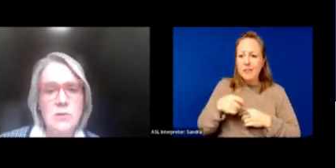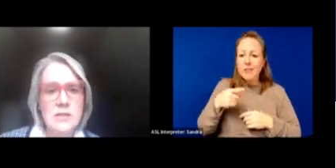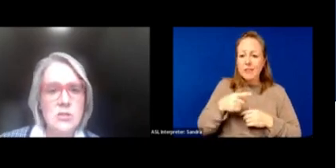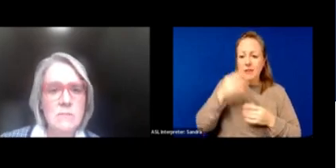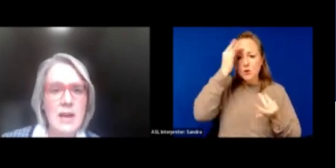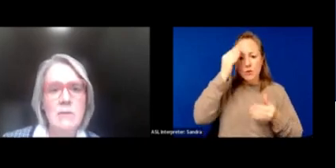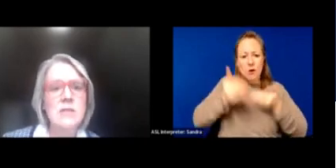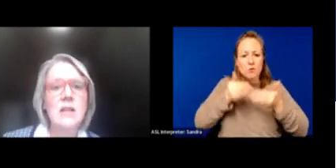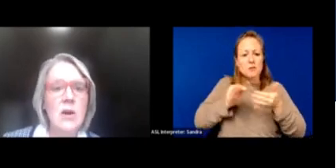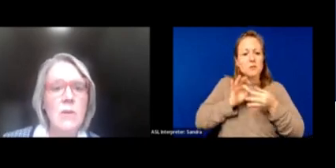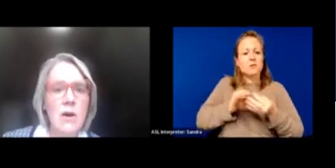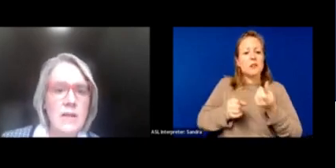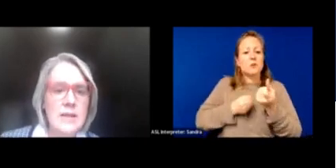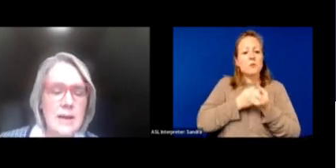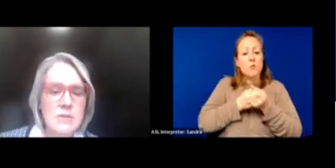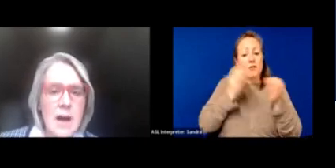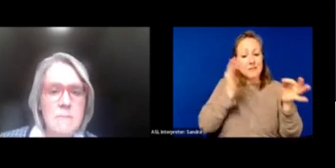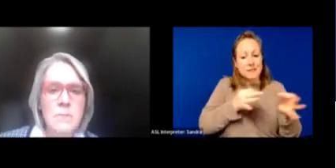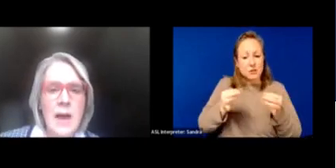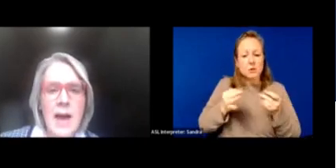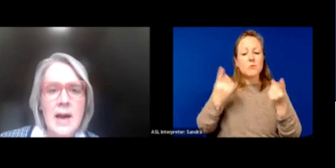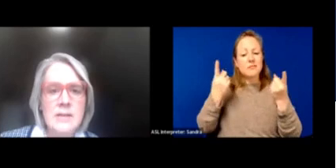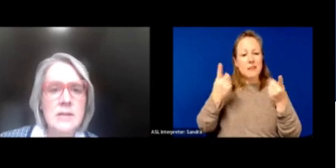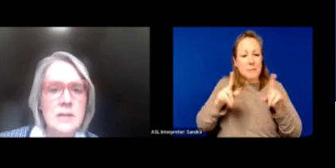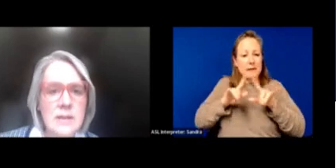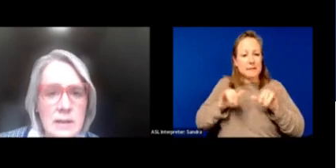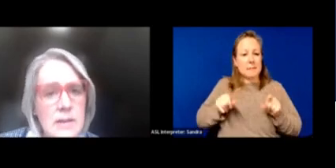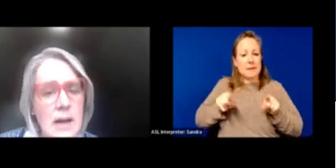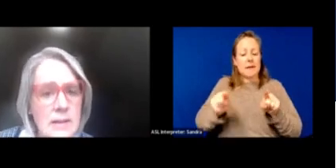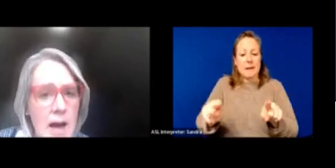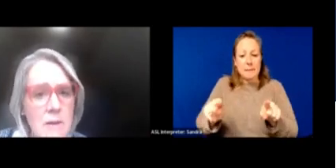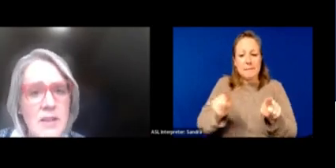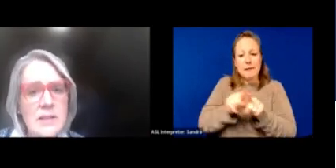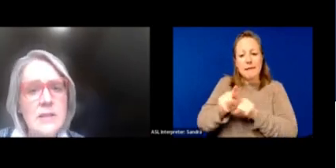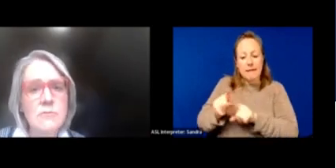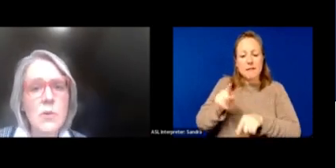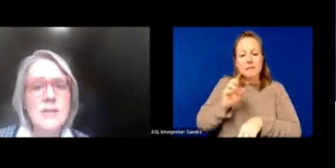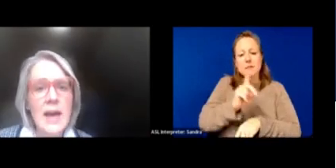supporting decision making was kind of going on at the same time as the dignity of choice